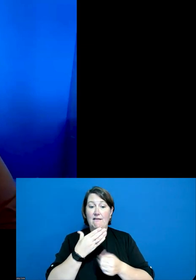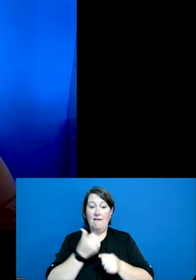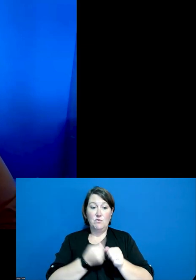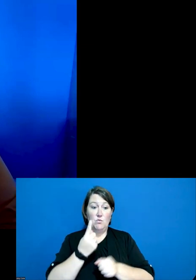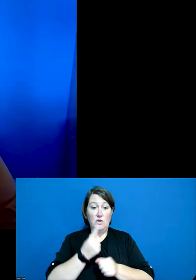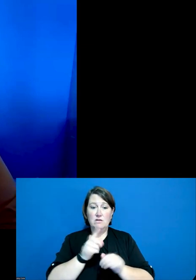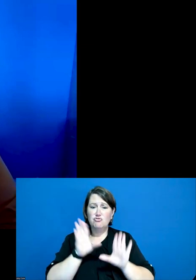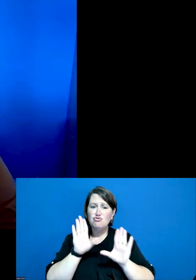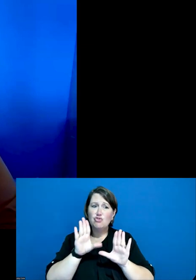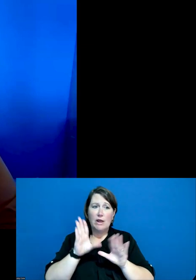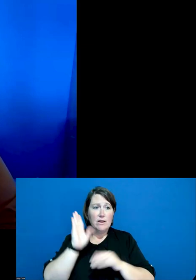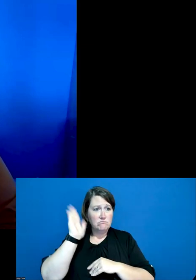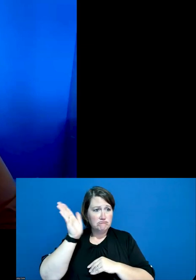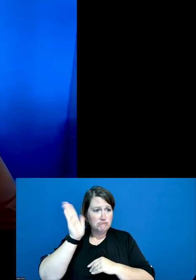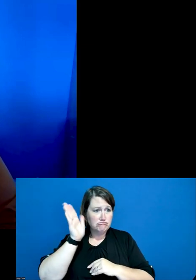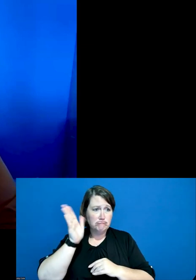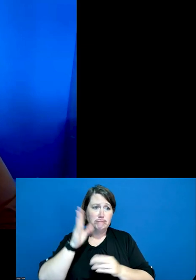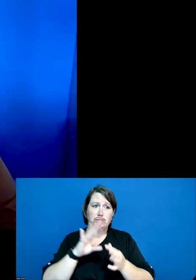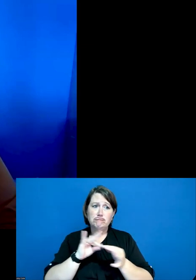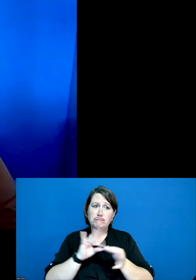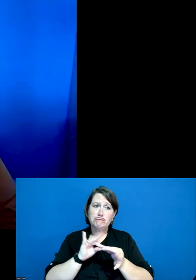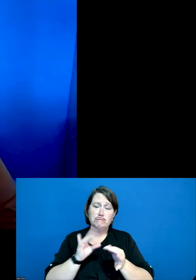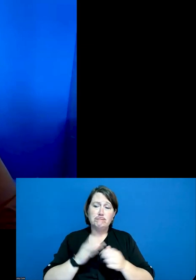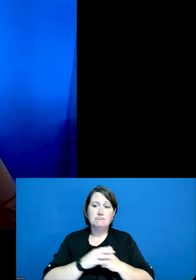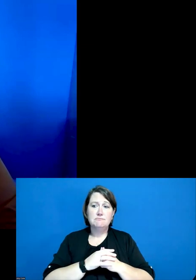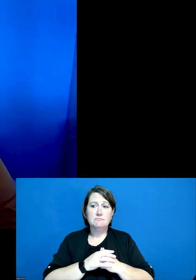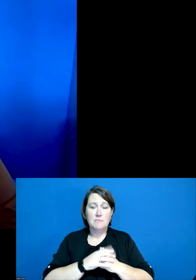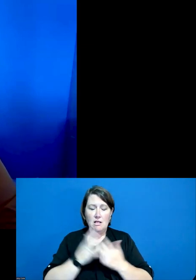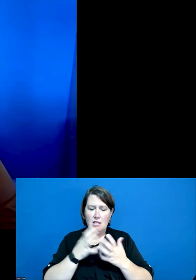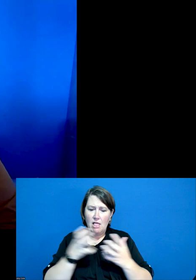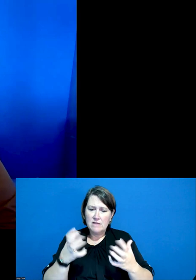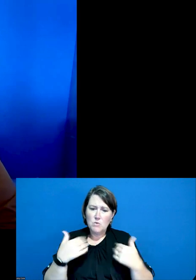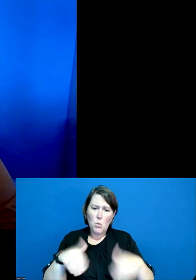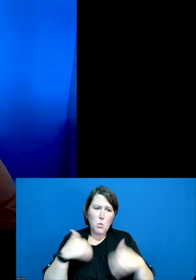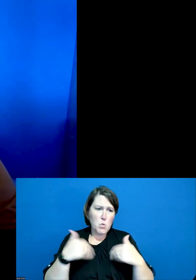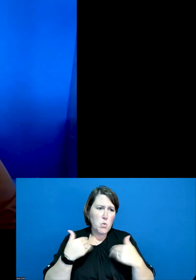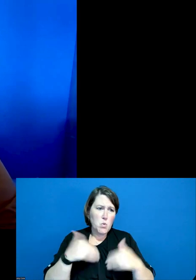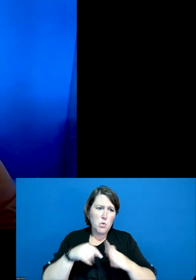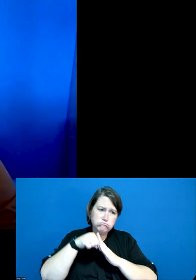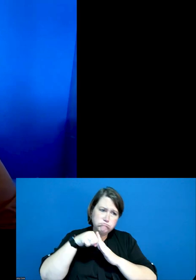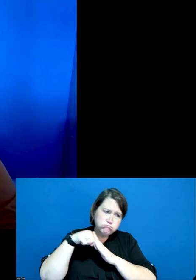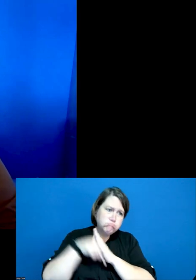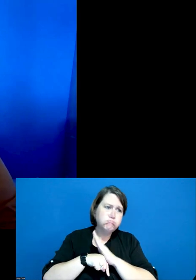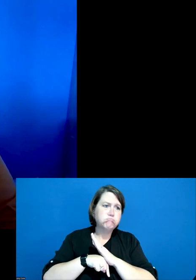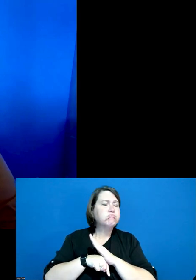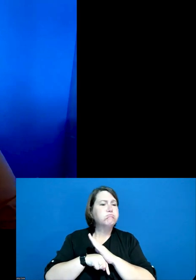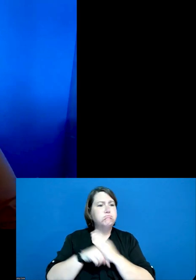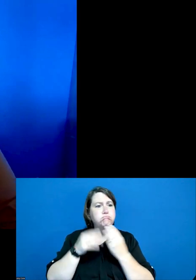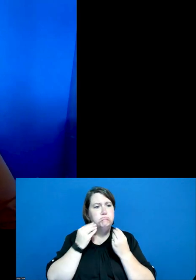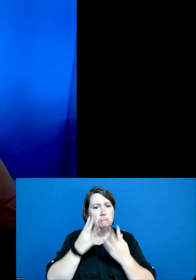And there's a lot of very dense information here, and it's based on years of research.